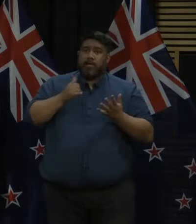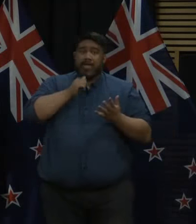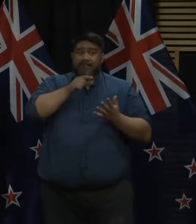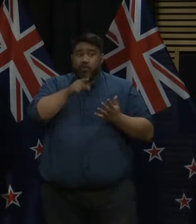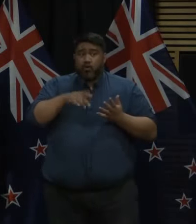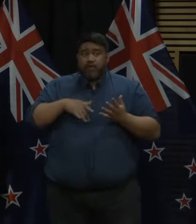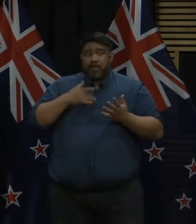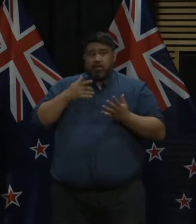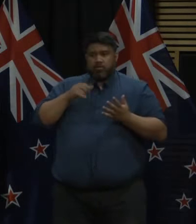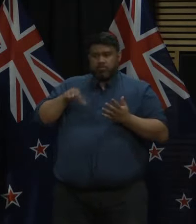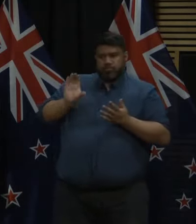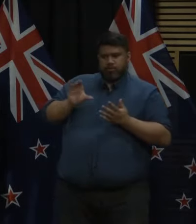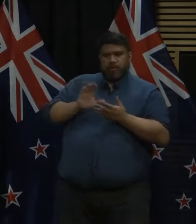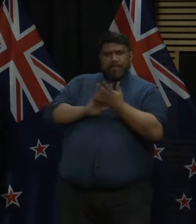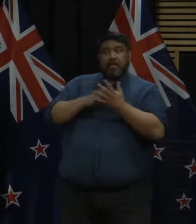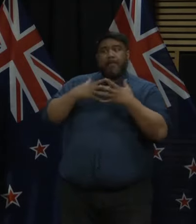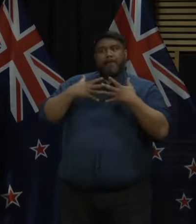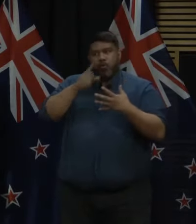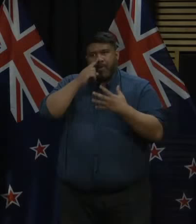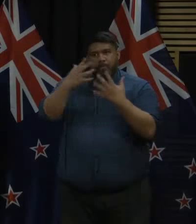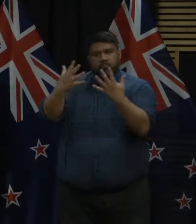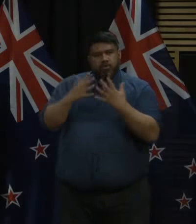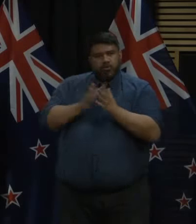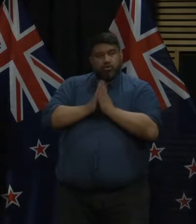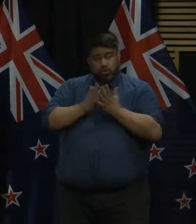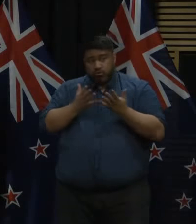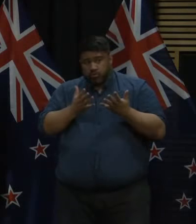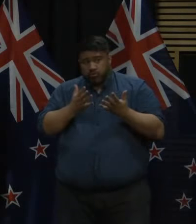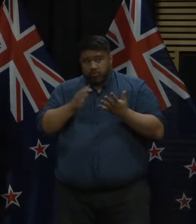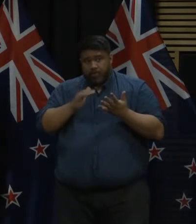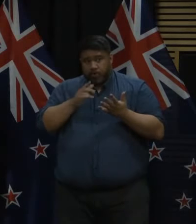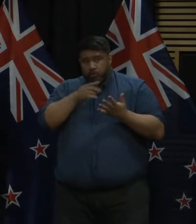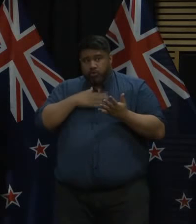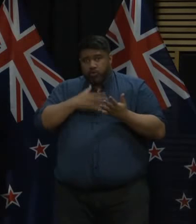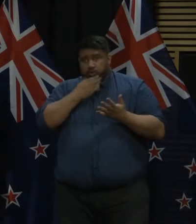organisations want to have in place to keep their people safe